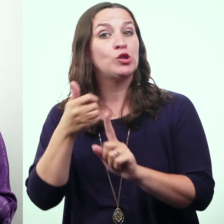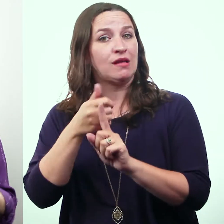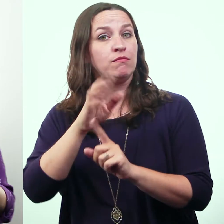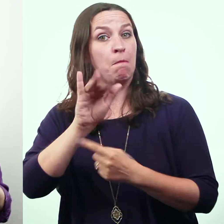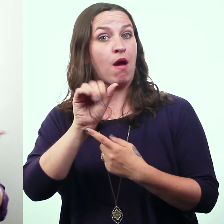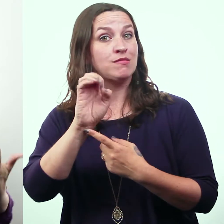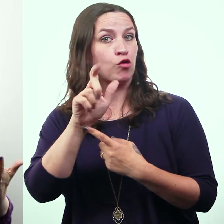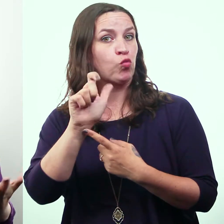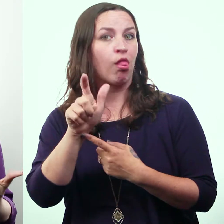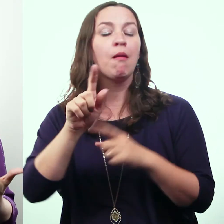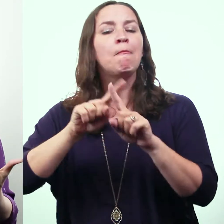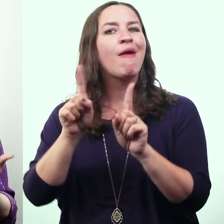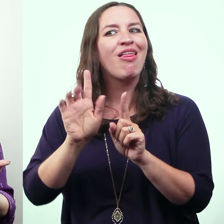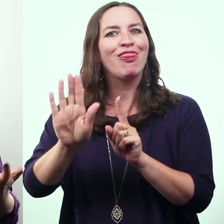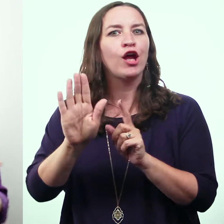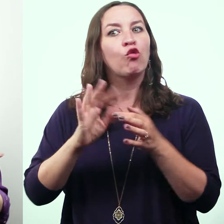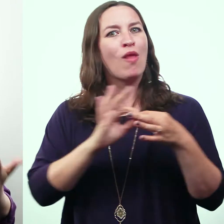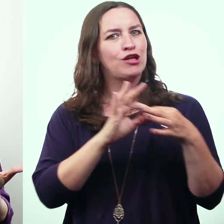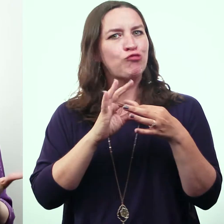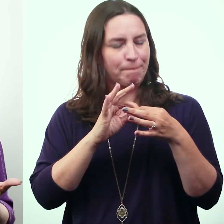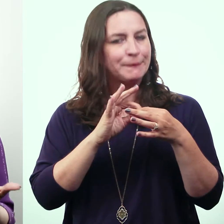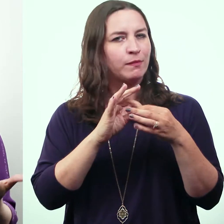who may be involved in relationships with somebody of the opposite gender,